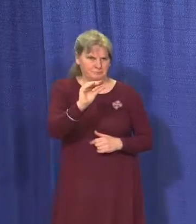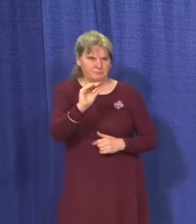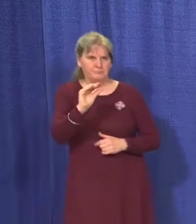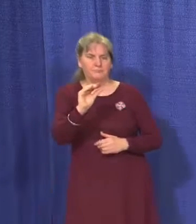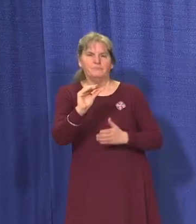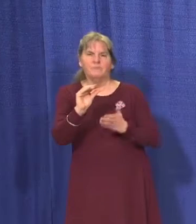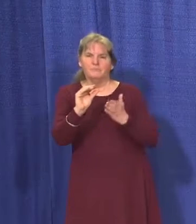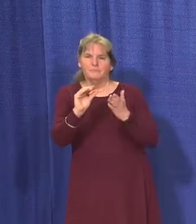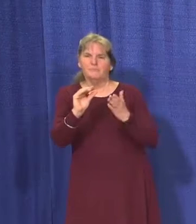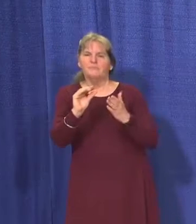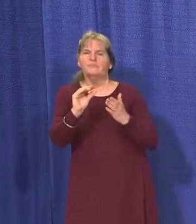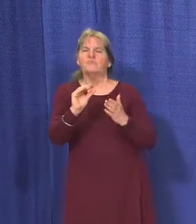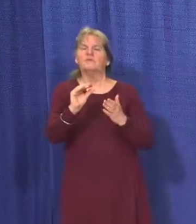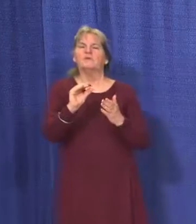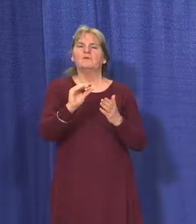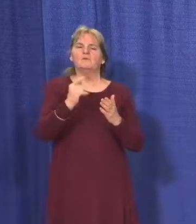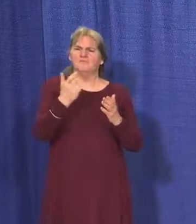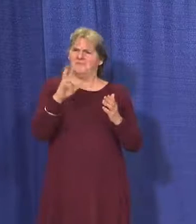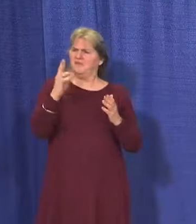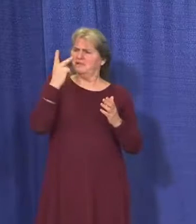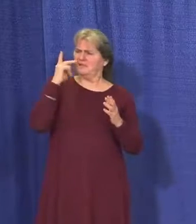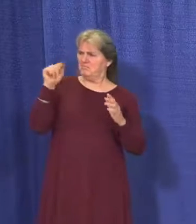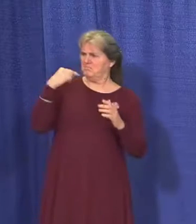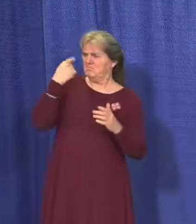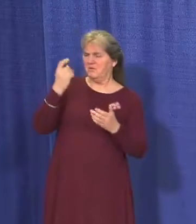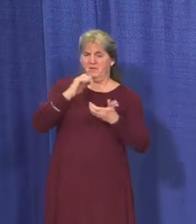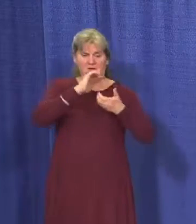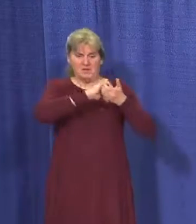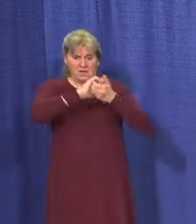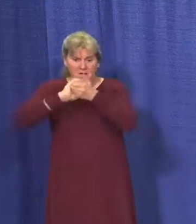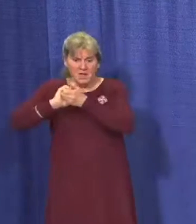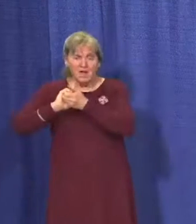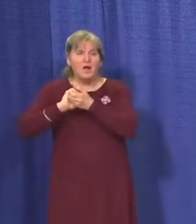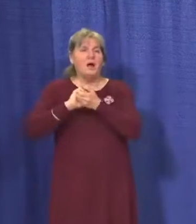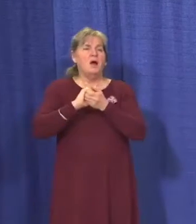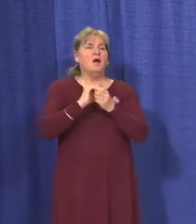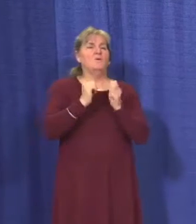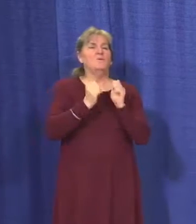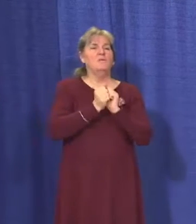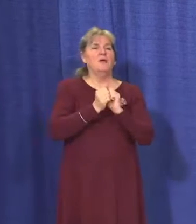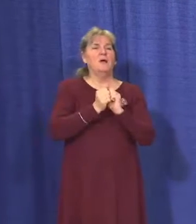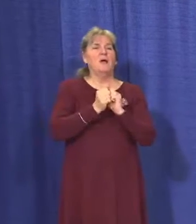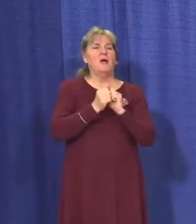We have seen collaboration back as we indicated last week, with